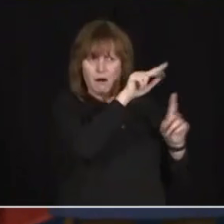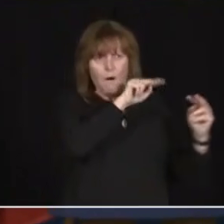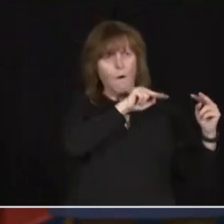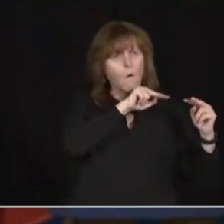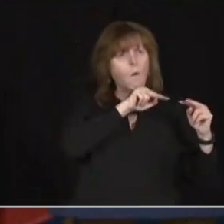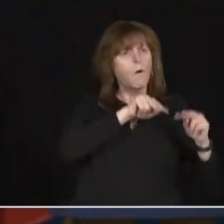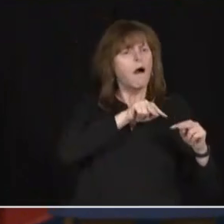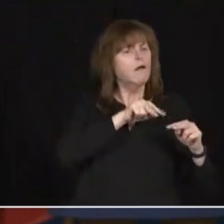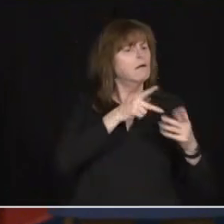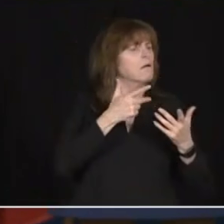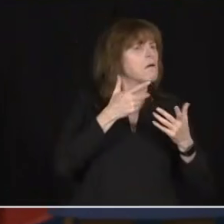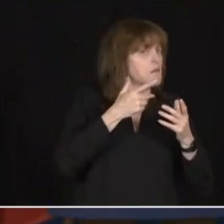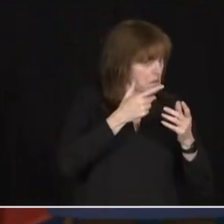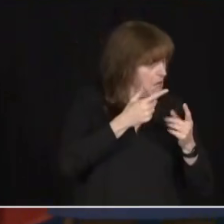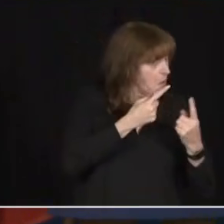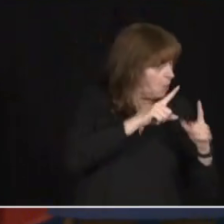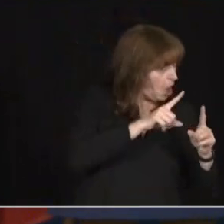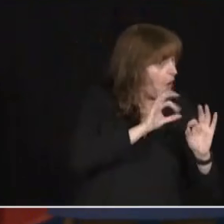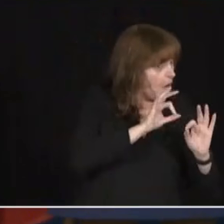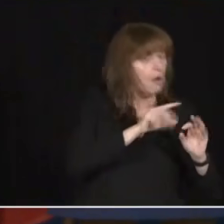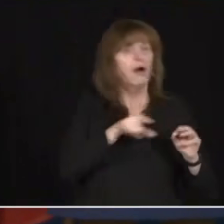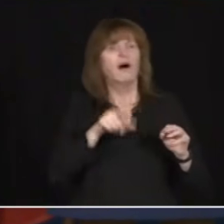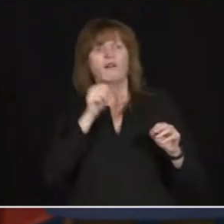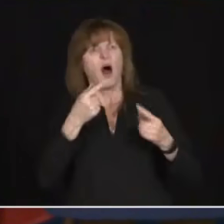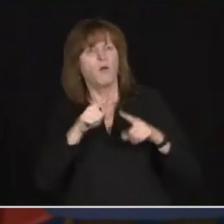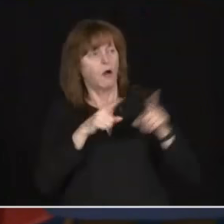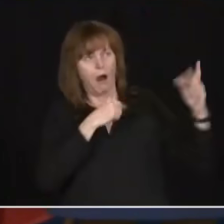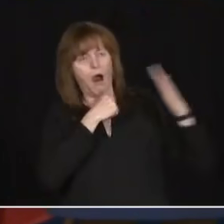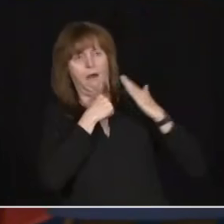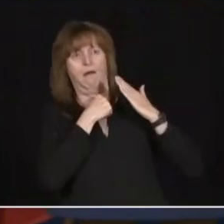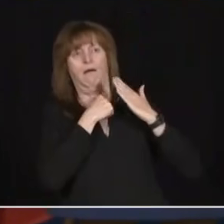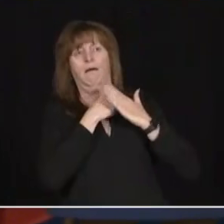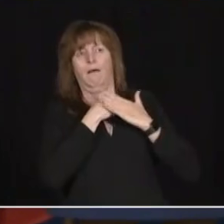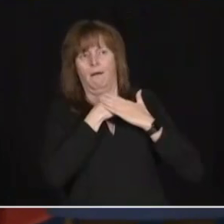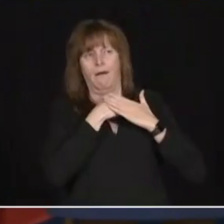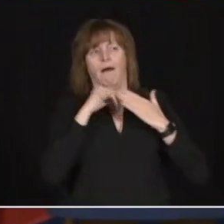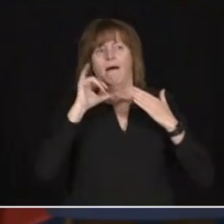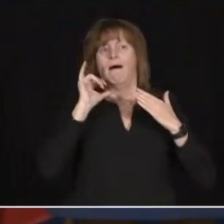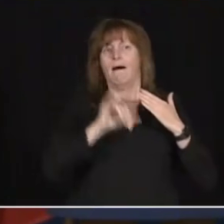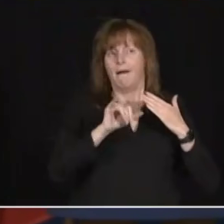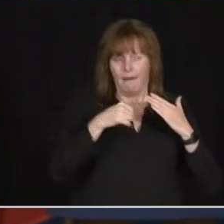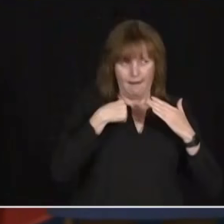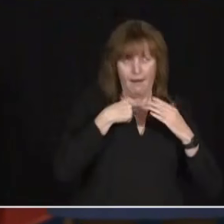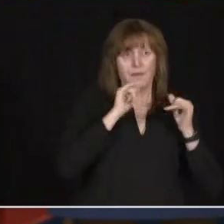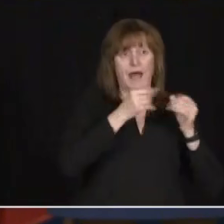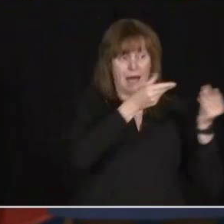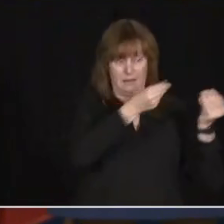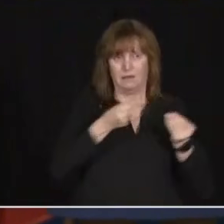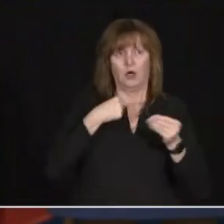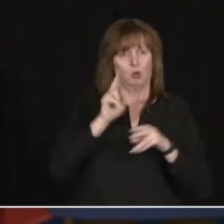what was working and what wasn't so we could take those lessons for our